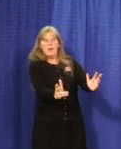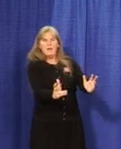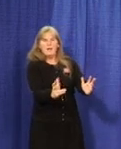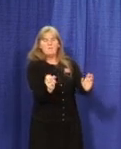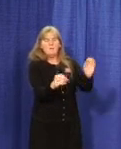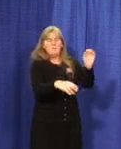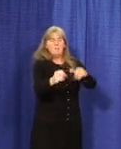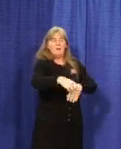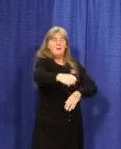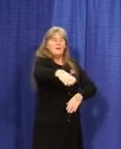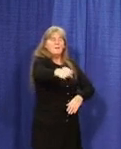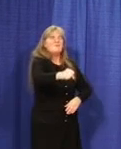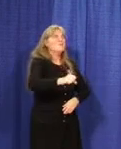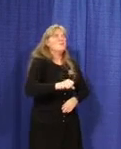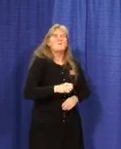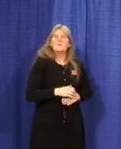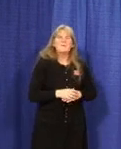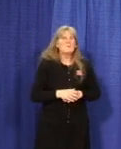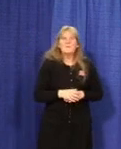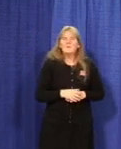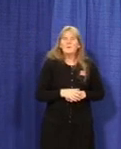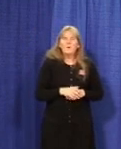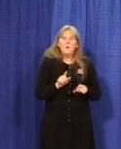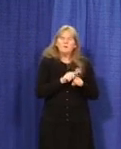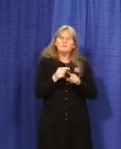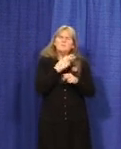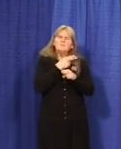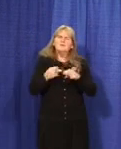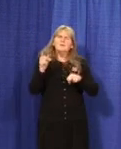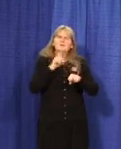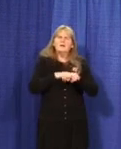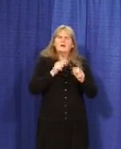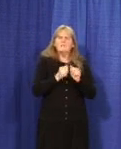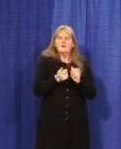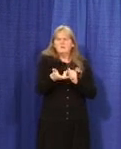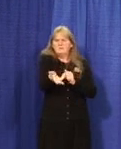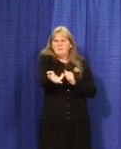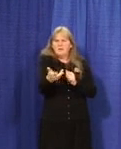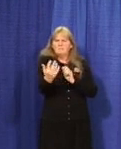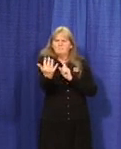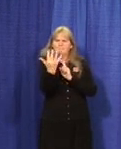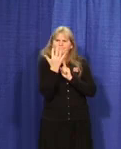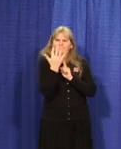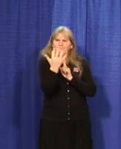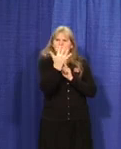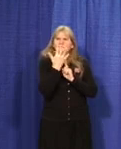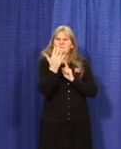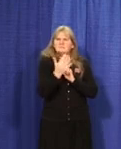A member to keep your interactions brief and maintain a safe distancing from all trick-or-treaters.